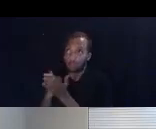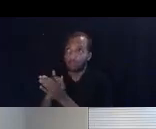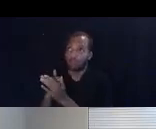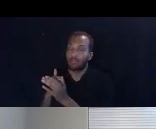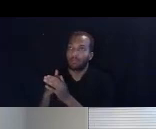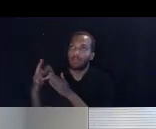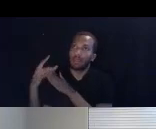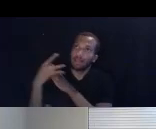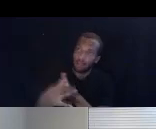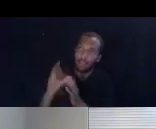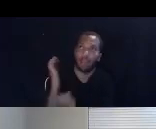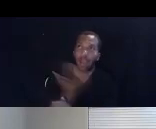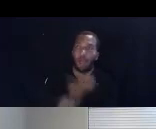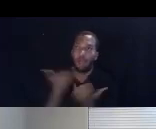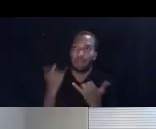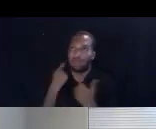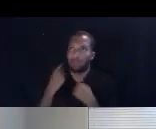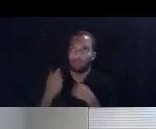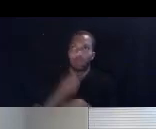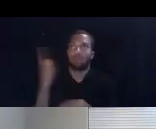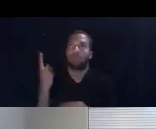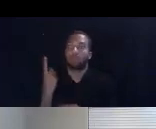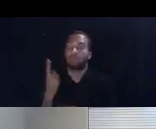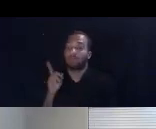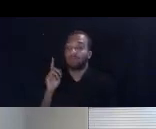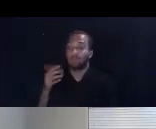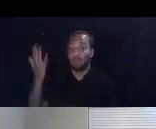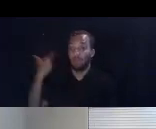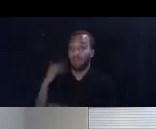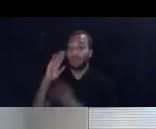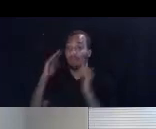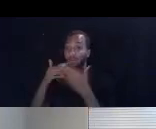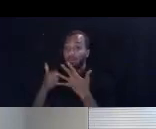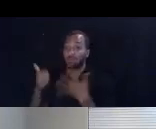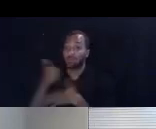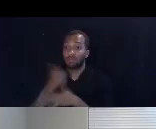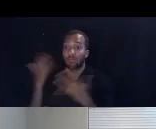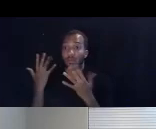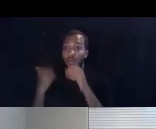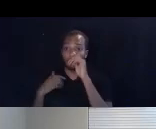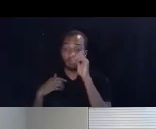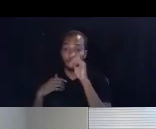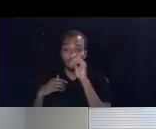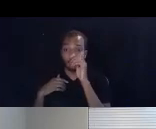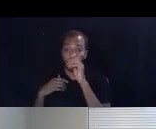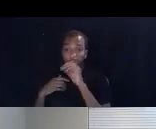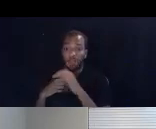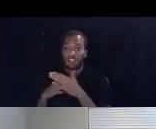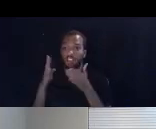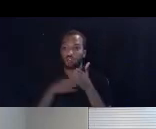there was a particular focus within that CHNA of discrimination and racism and trauma